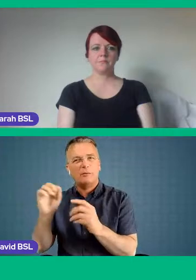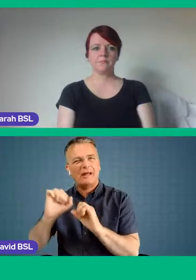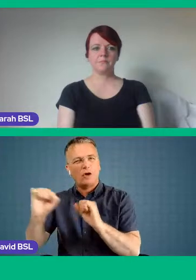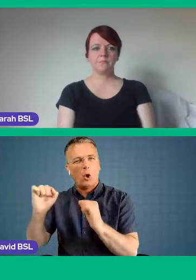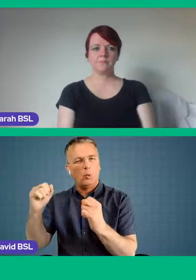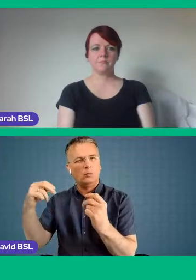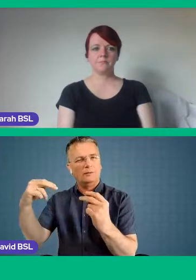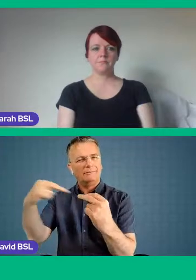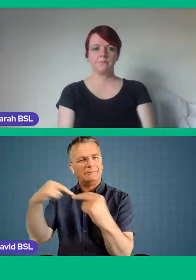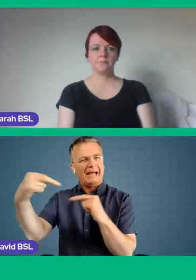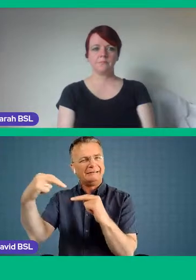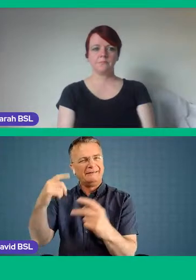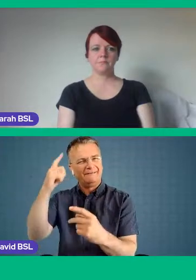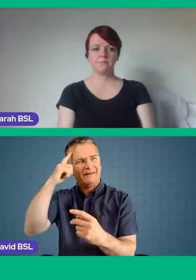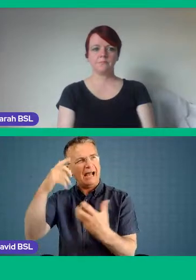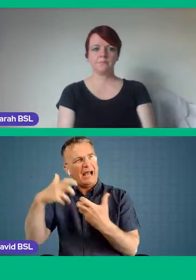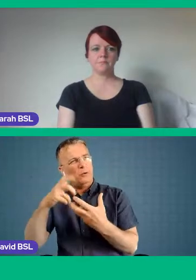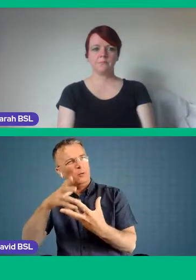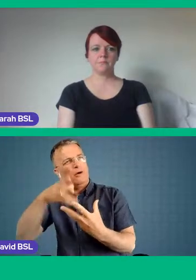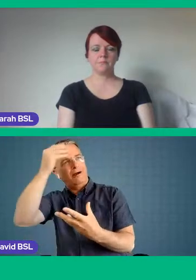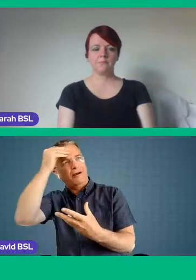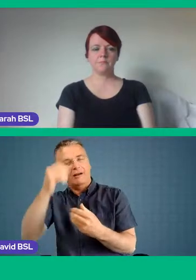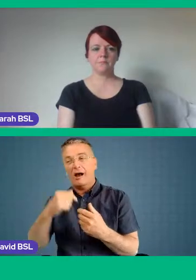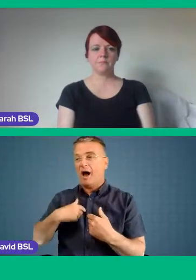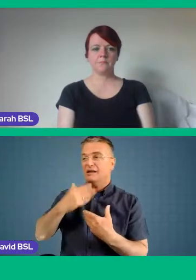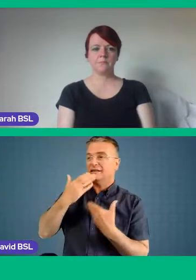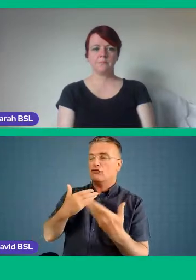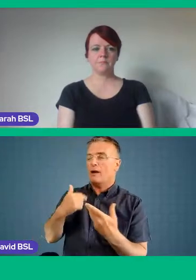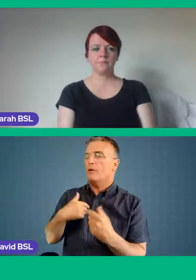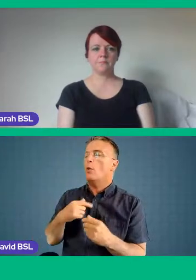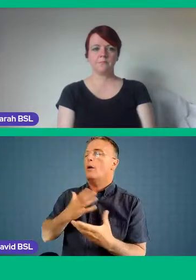Everyone has their own way of describing that, so when I say "I want this device to pick up